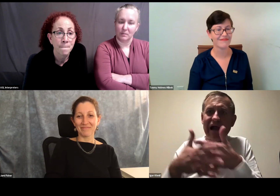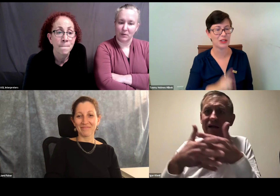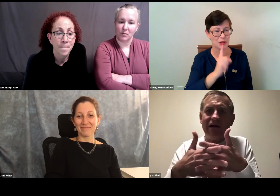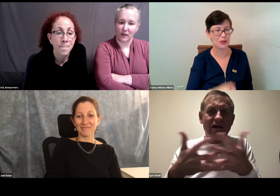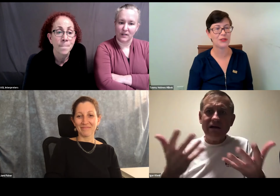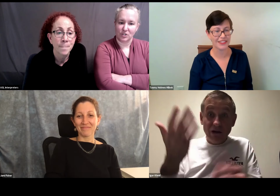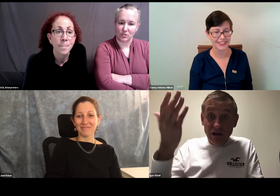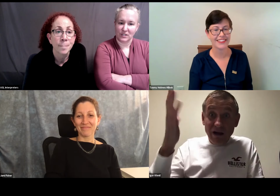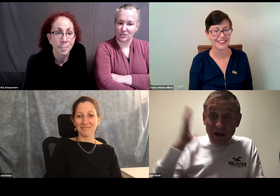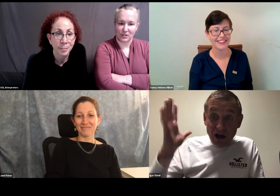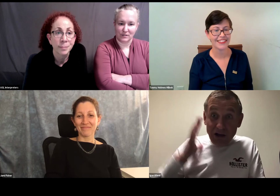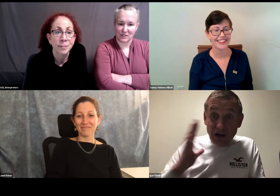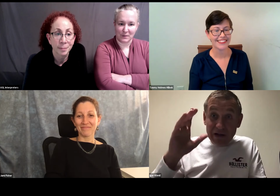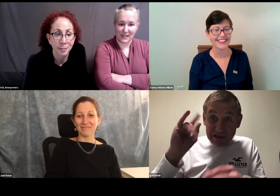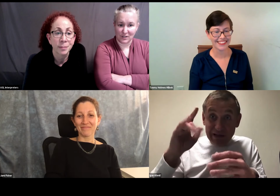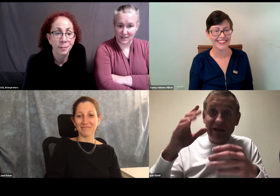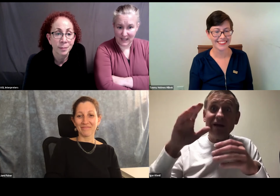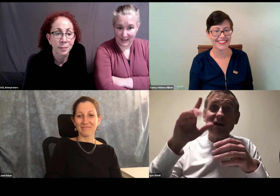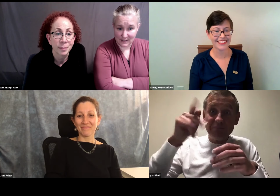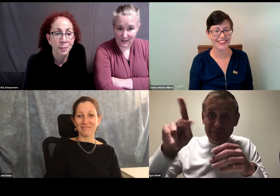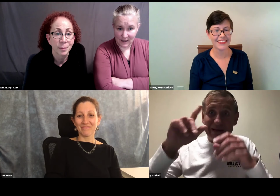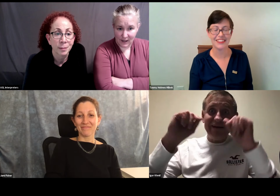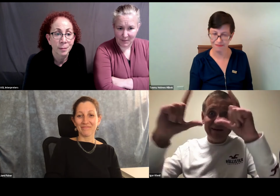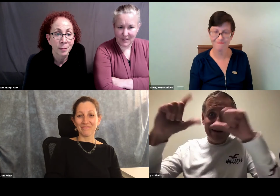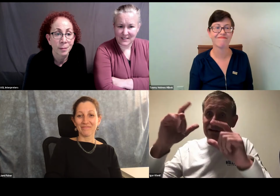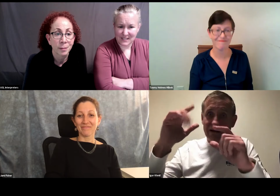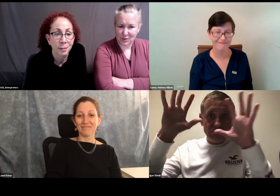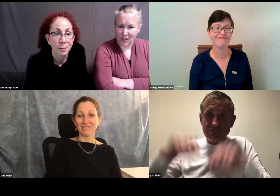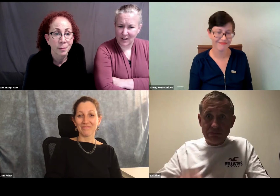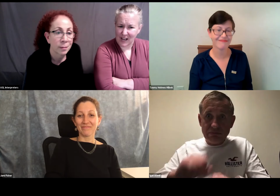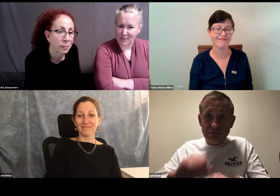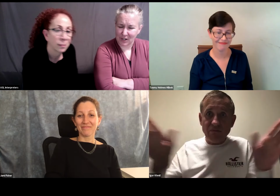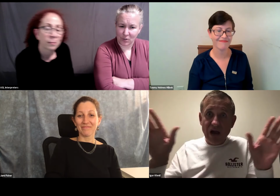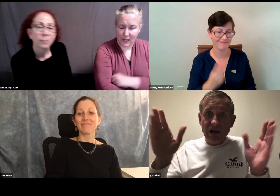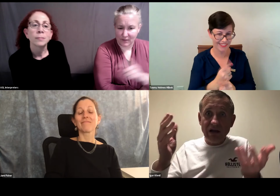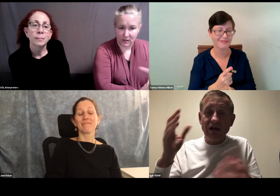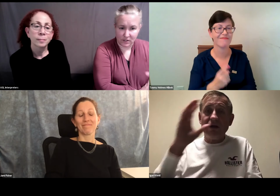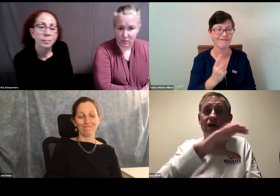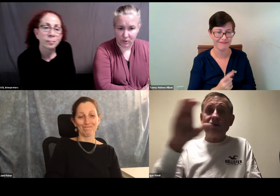that will provide interpretation services, but here in the States. I mean they did do it a long time ago, you would have a little interpreter in